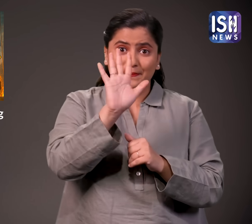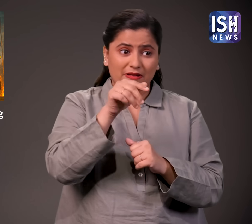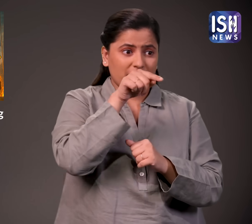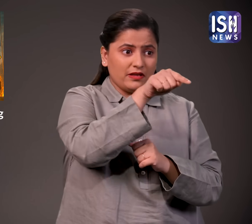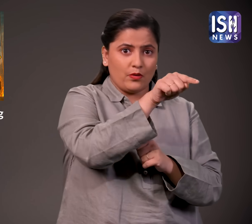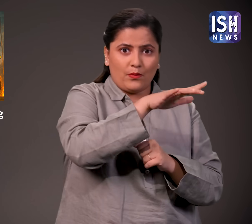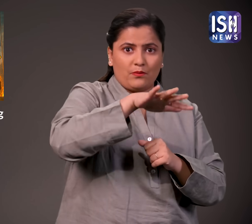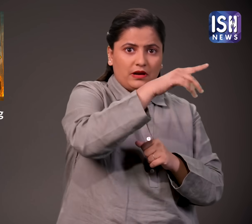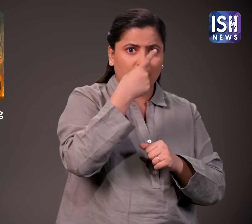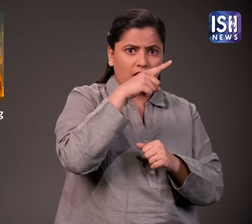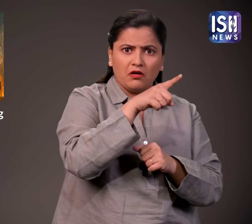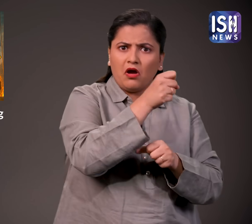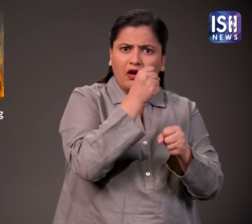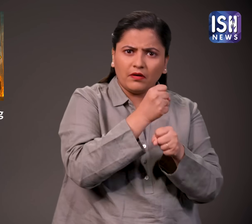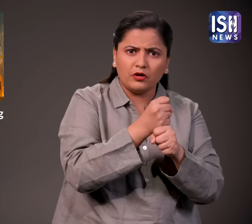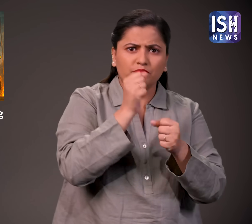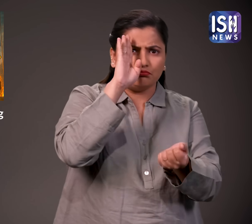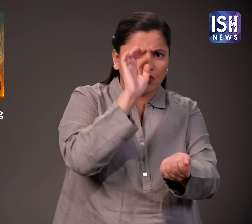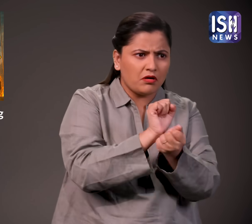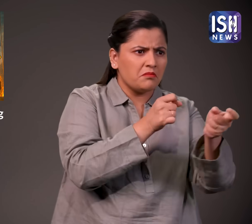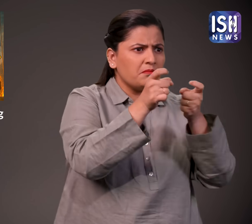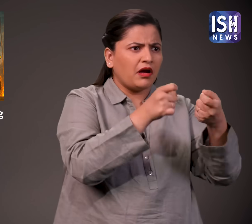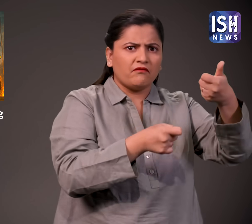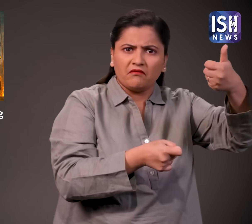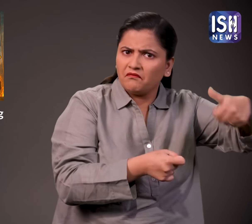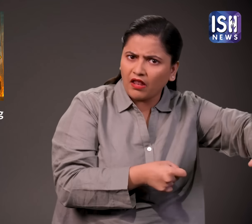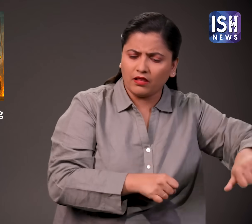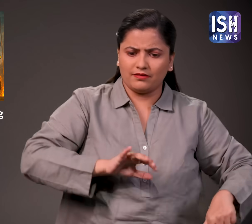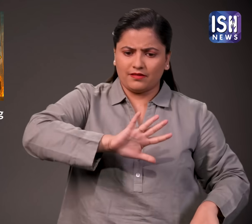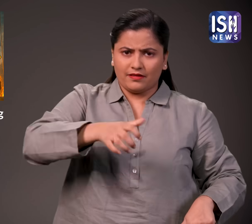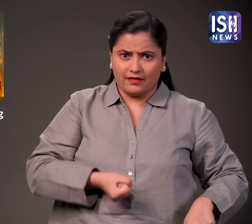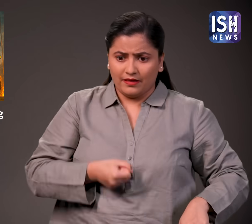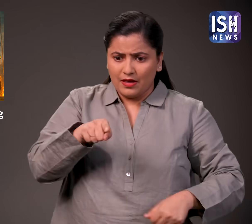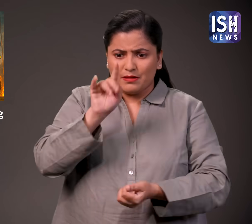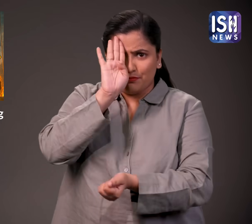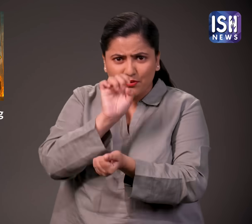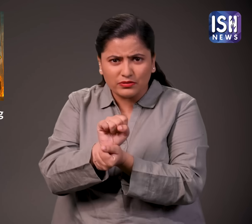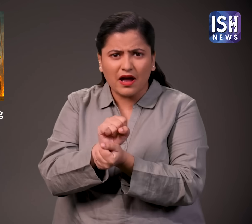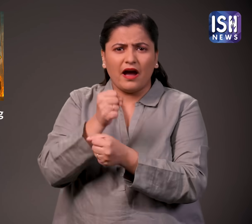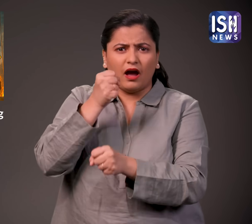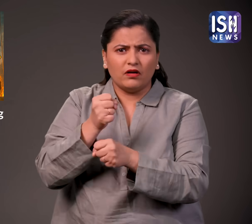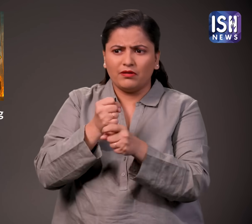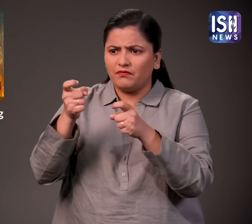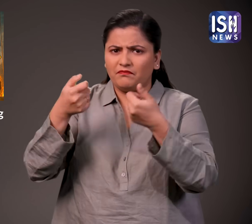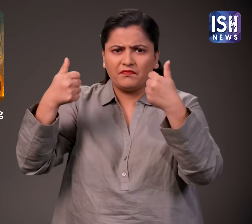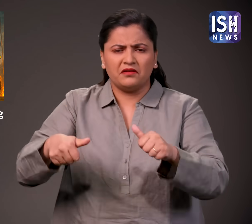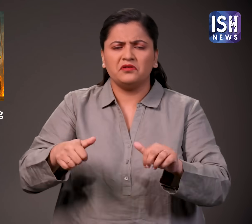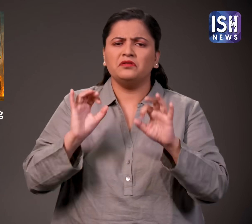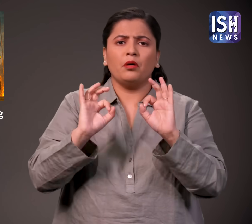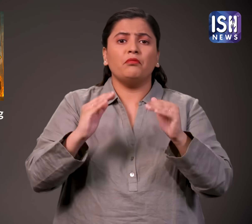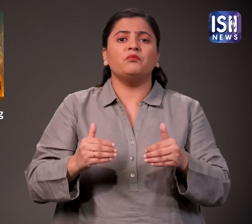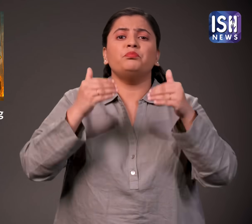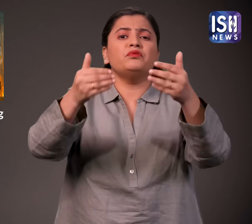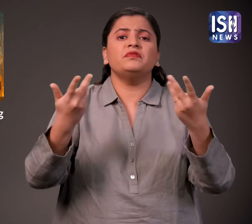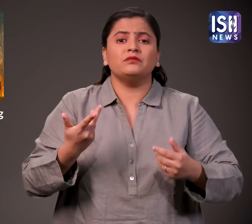If both governments and police can’t handle the clashes,